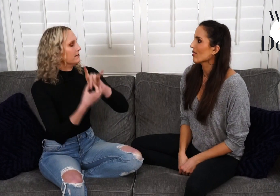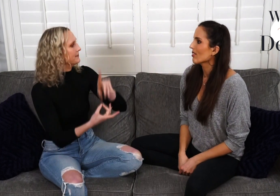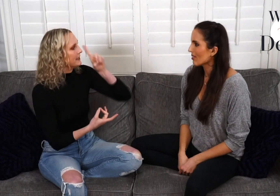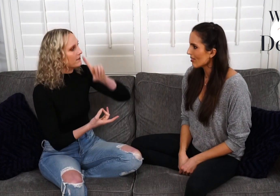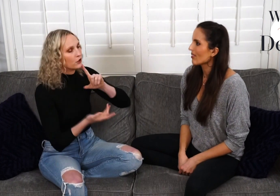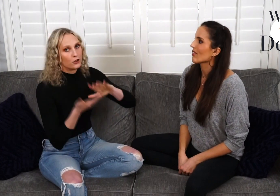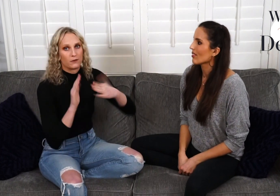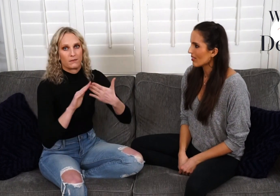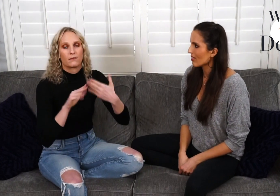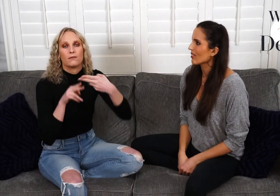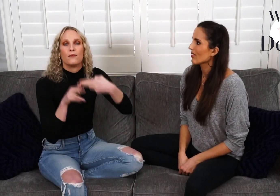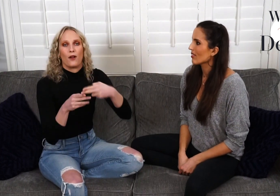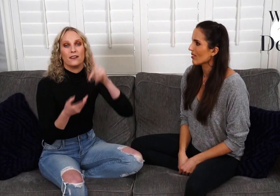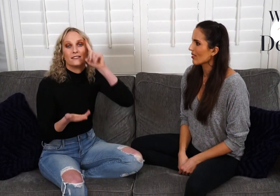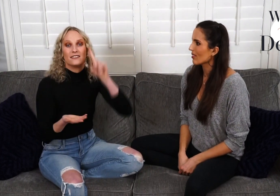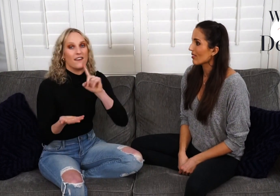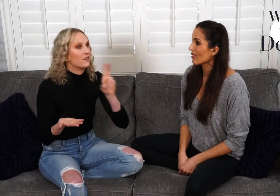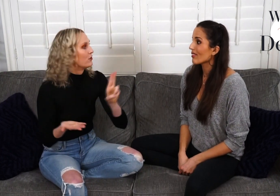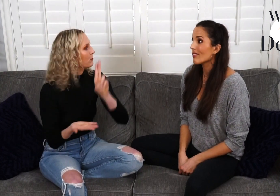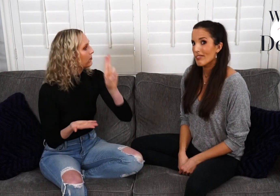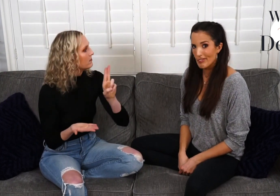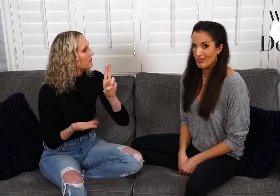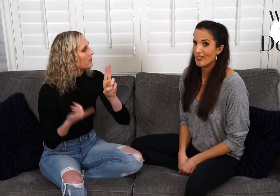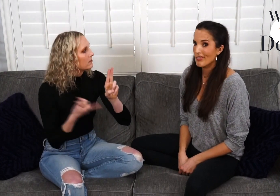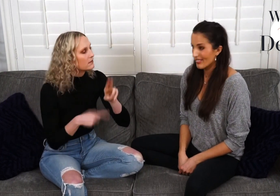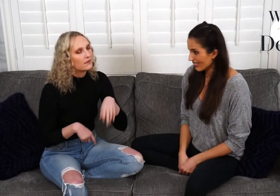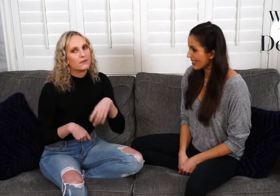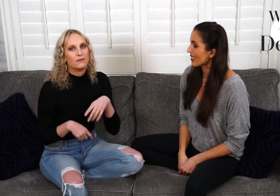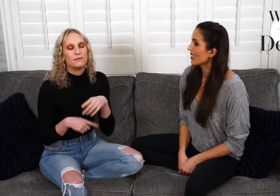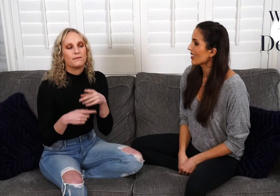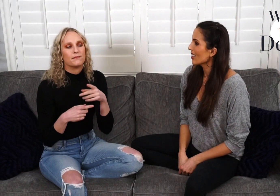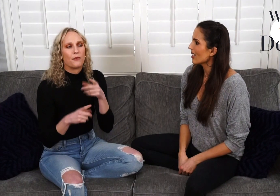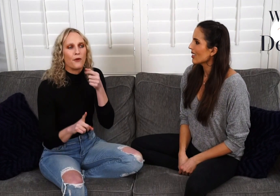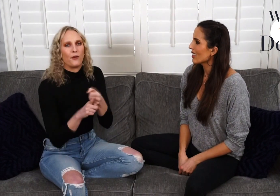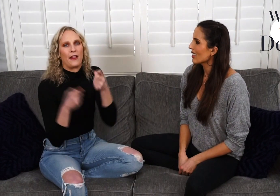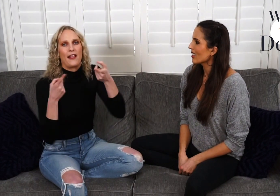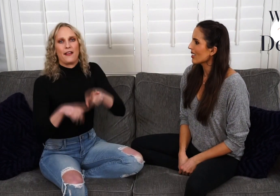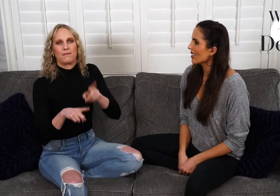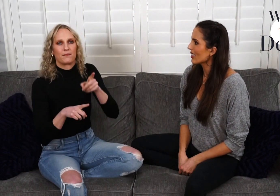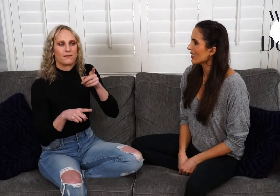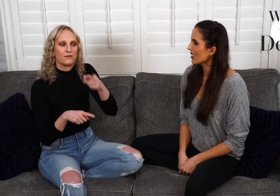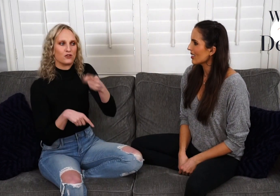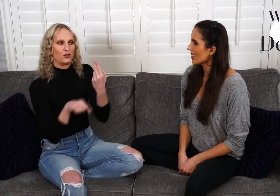came out on Netflix talking about the Deaf Community called, “Deaf U.” It just so happens that they